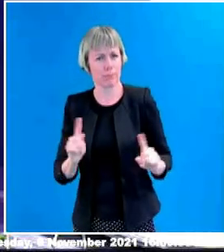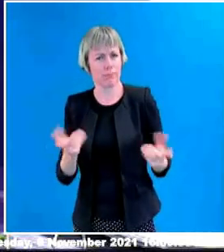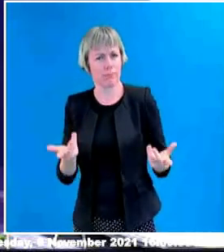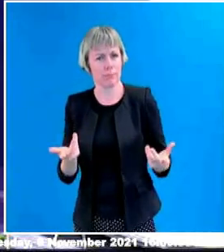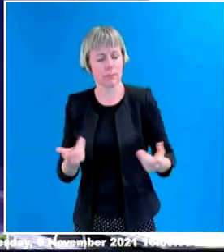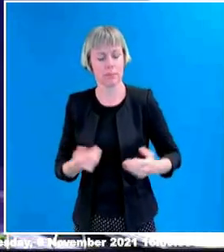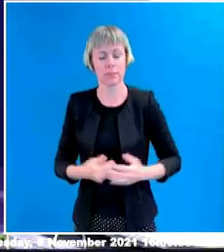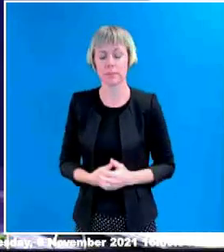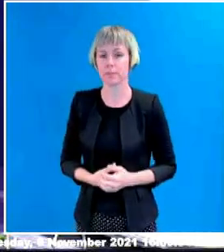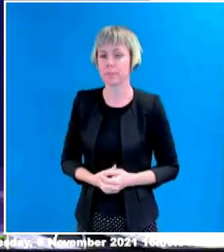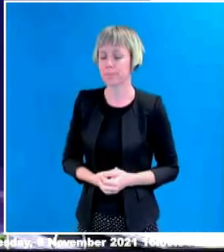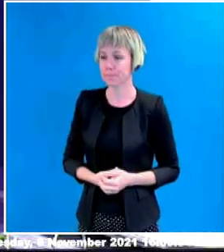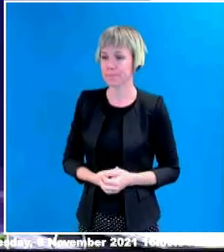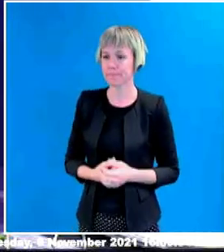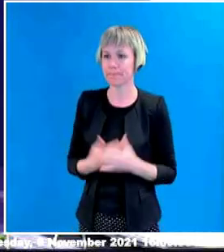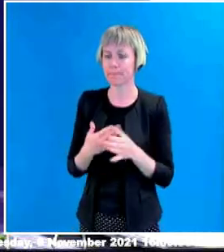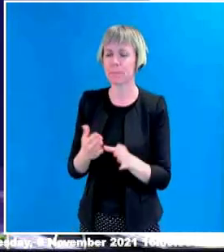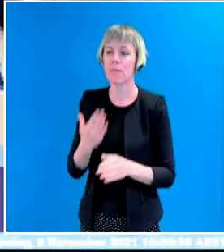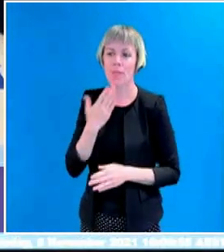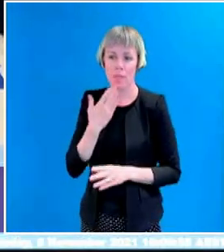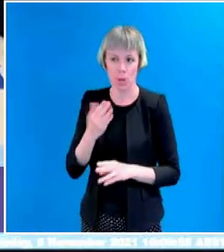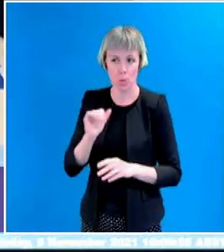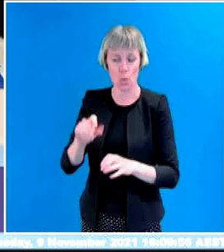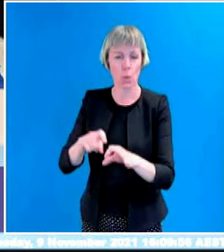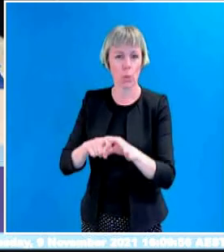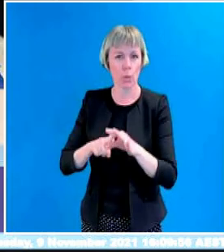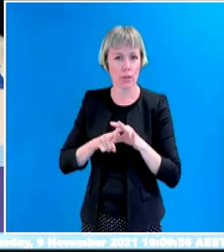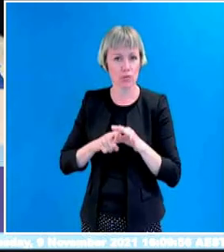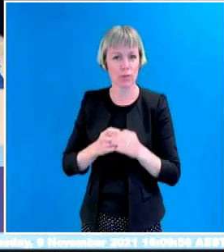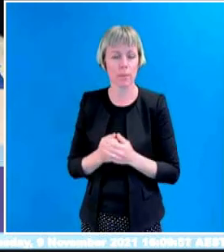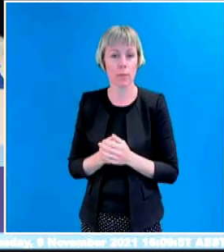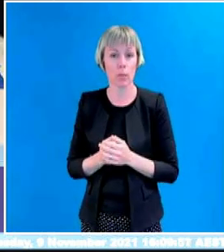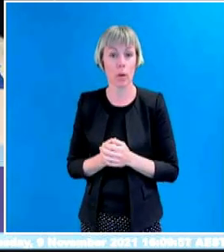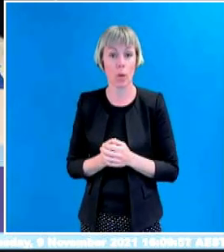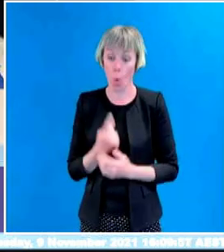Thank you for the question. It's not the only thing that happens.